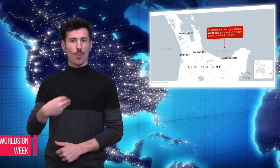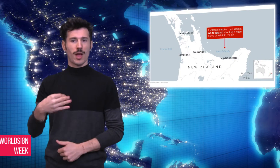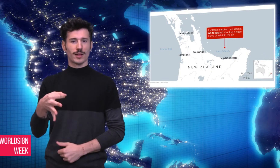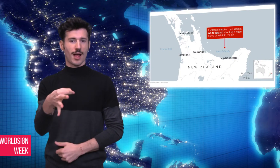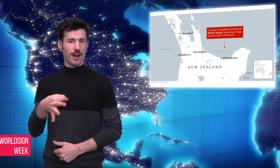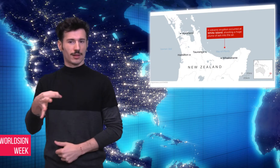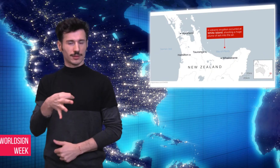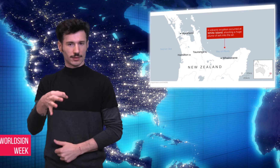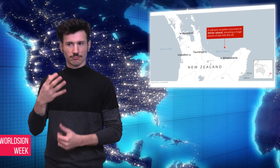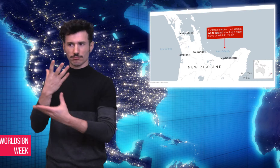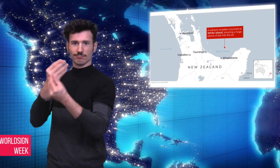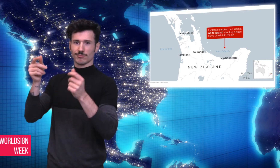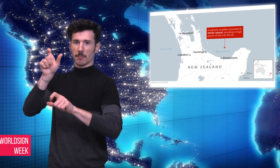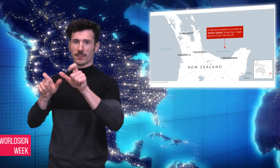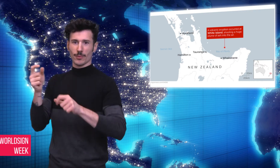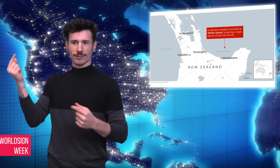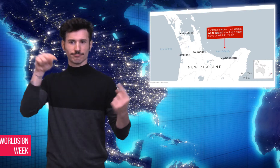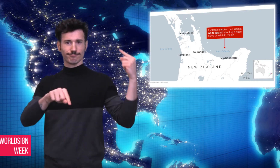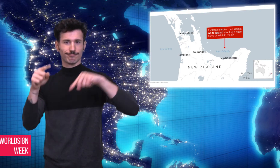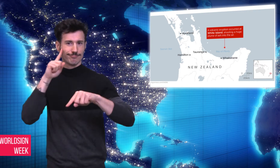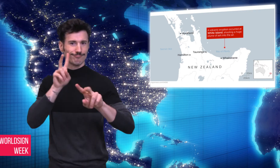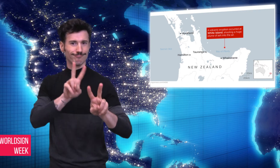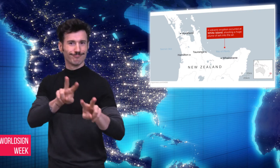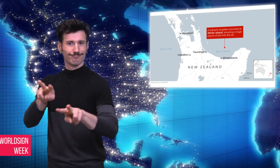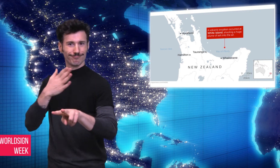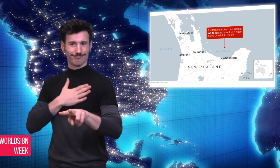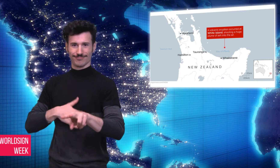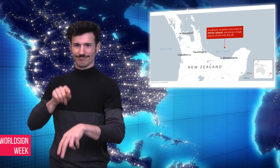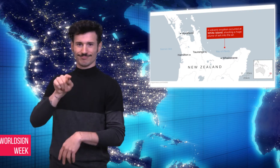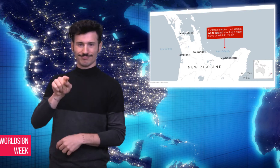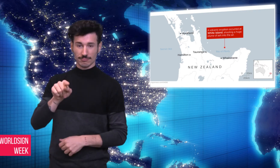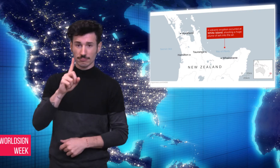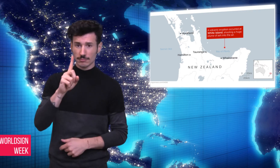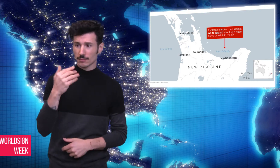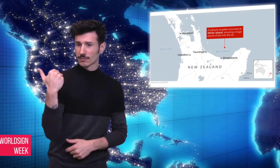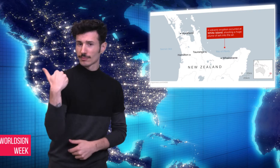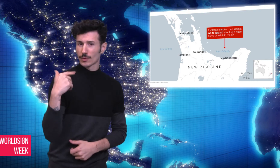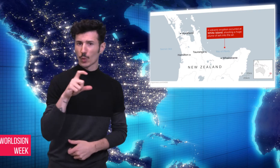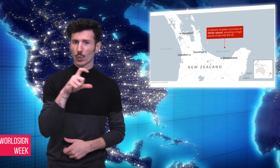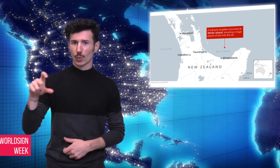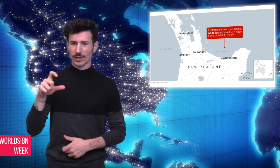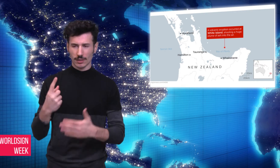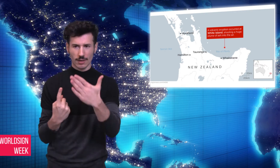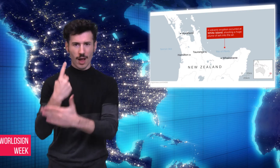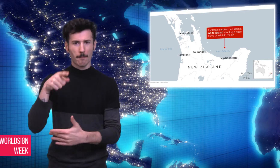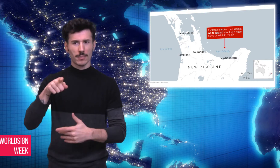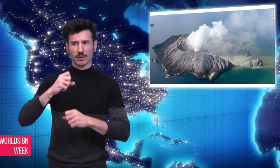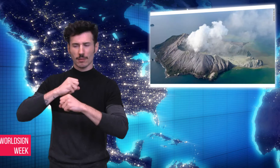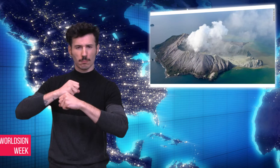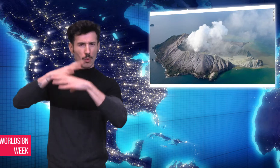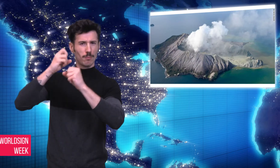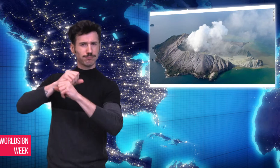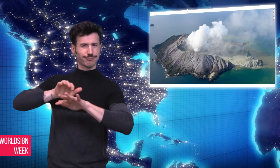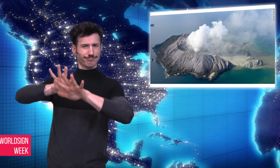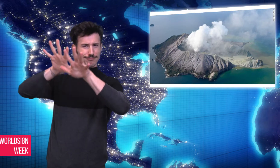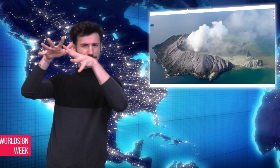[Alessio]: A volcano in White Island, a popular tourist landmark, in New Zealand erupted earlier